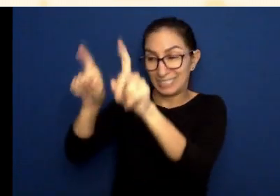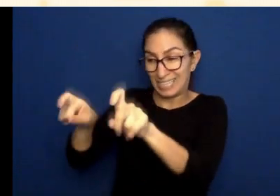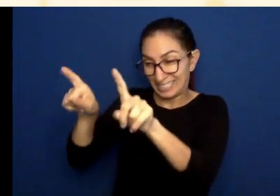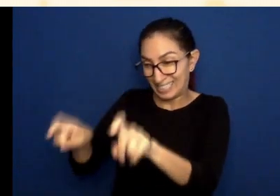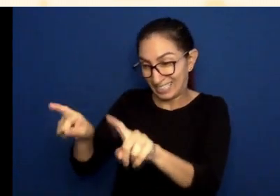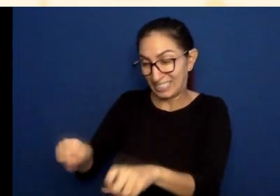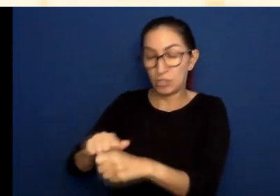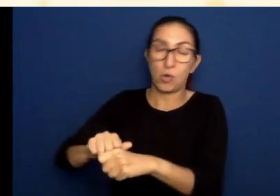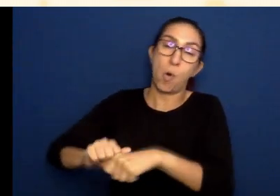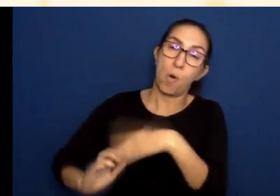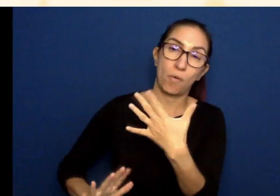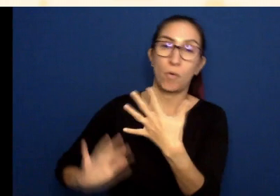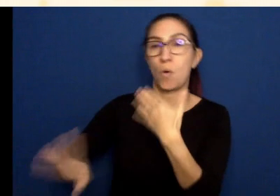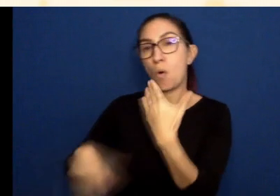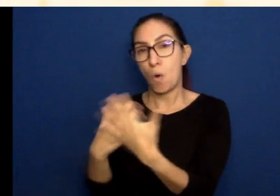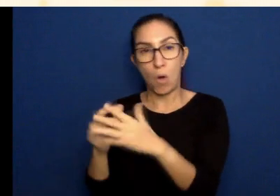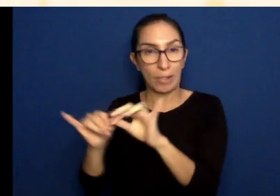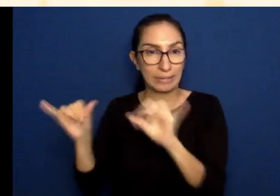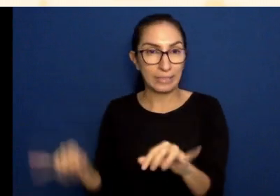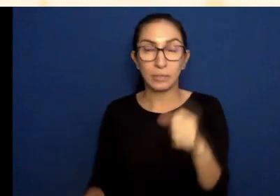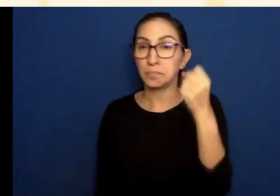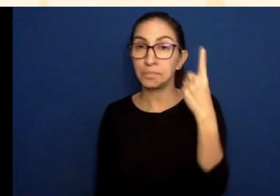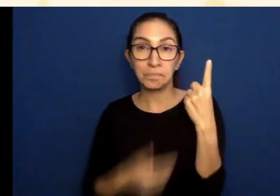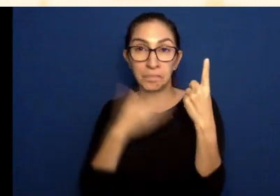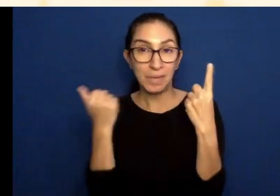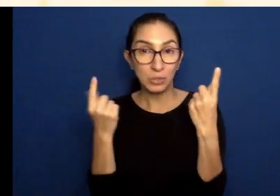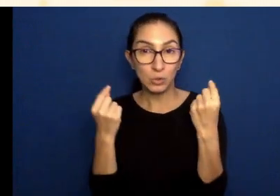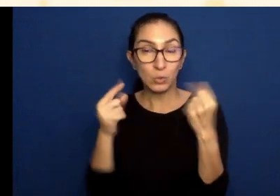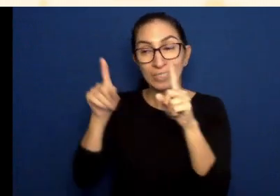there are tens of thousands of Android operating system, and browse the combinations available.